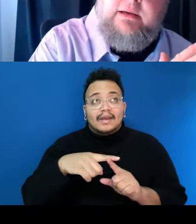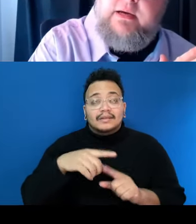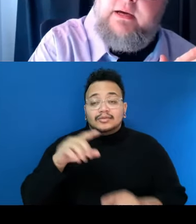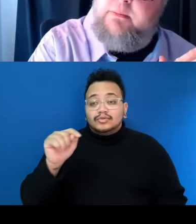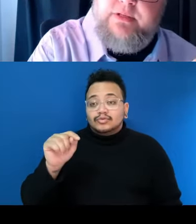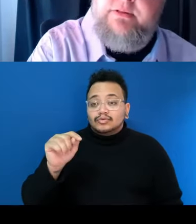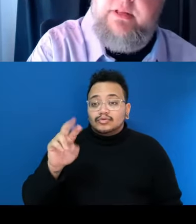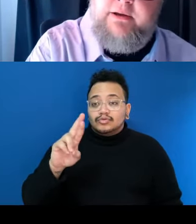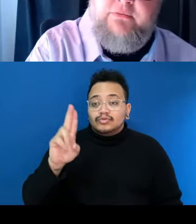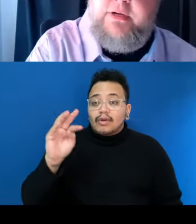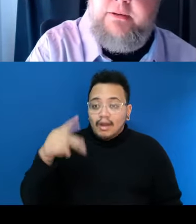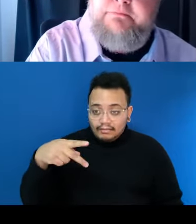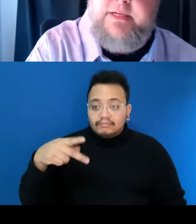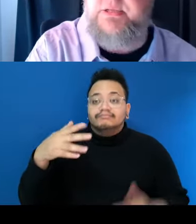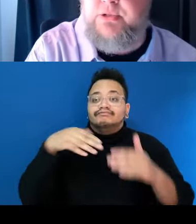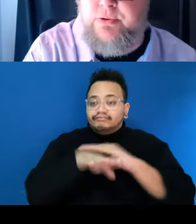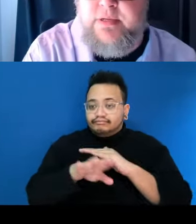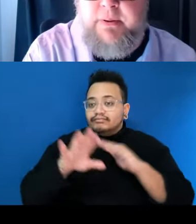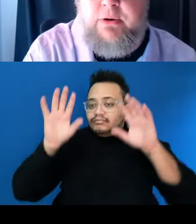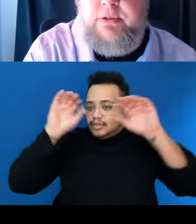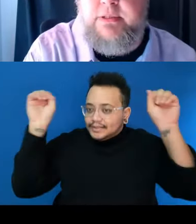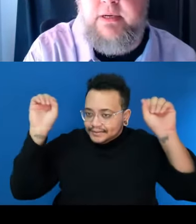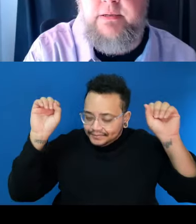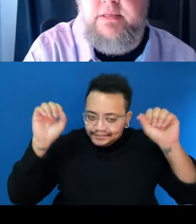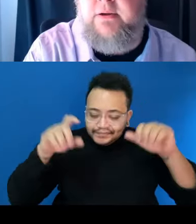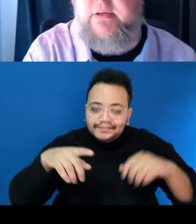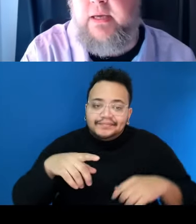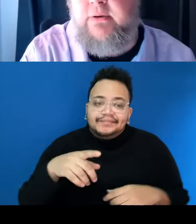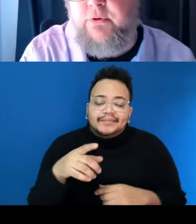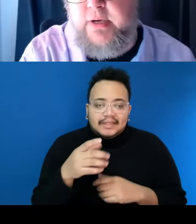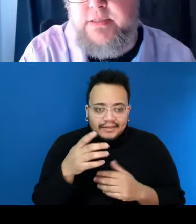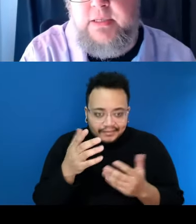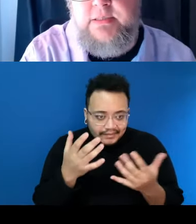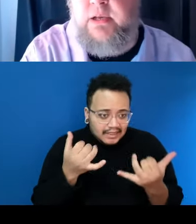And there was a lot of concerns about safety for trans kids